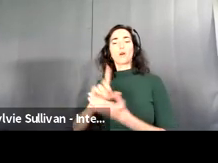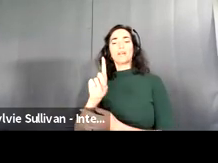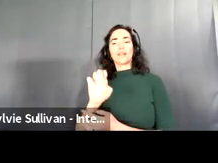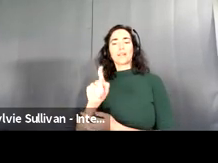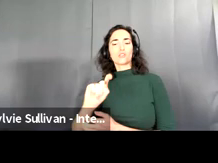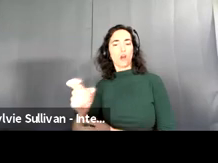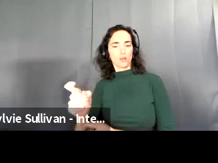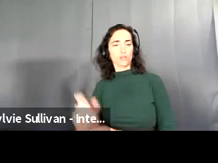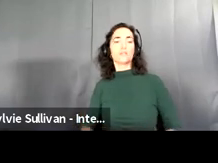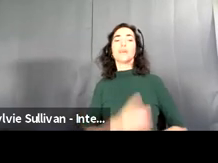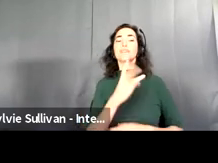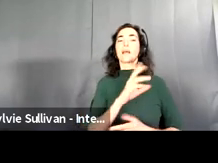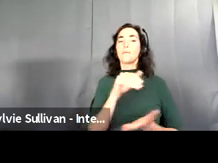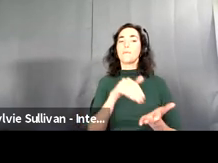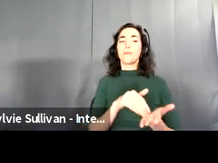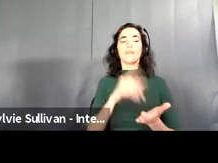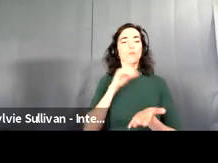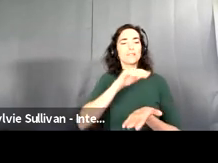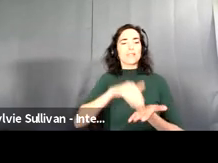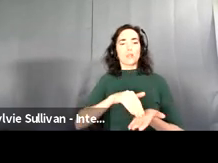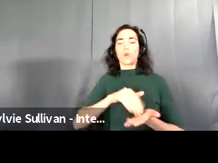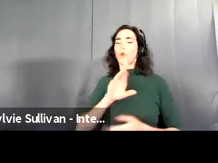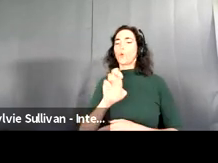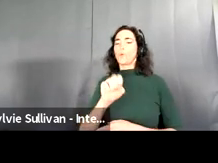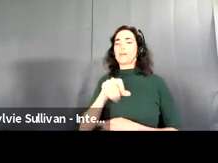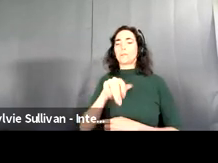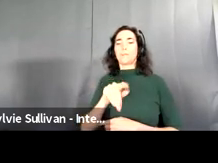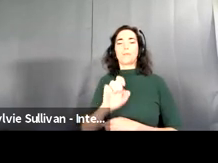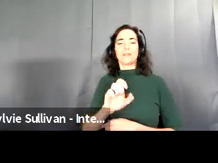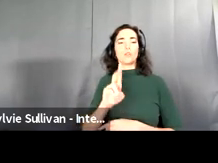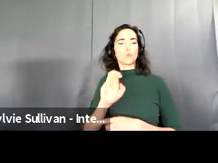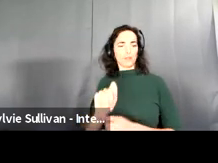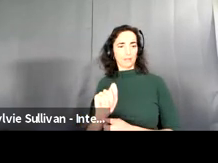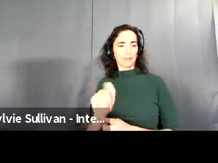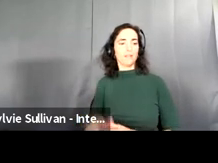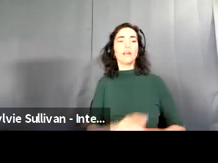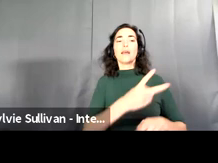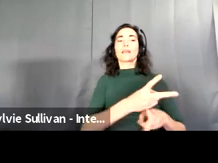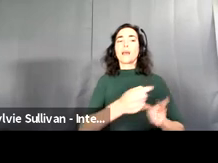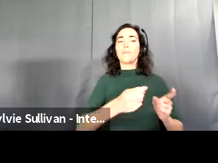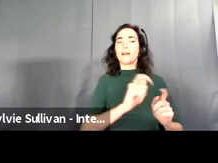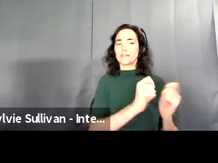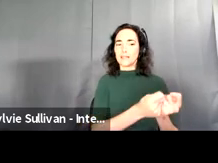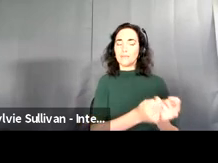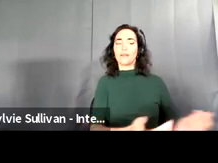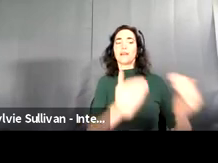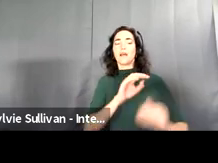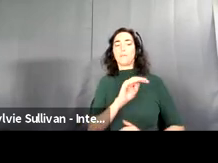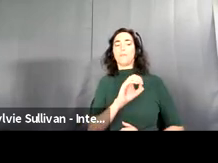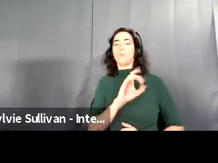16 beds center base respite unit of care management team, and a mobile response team.